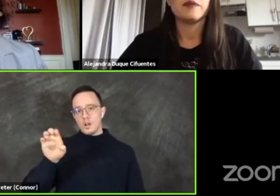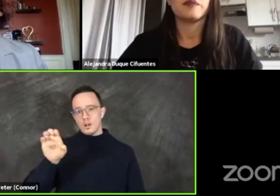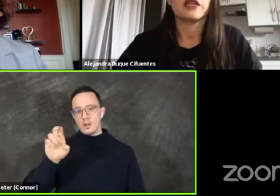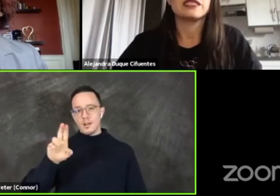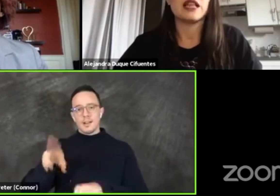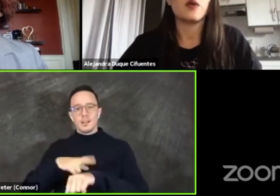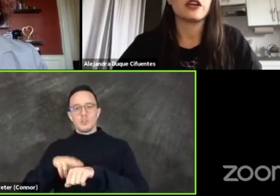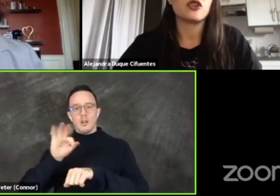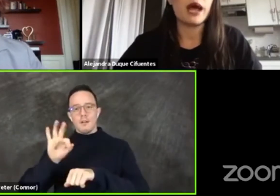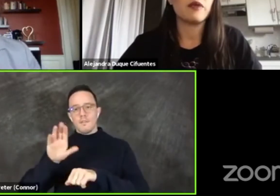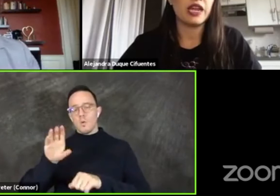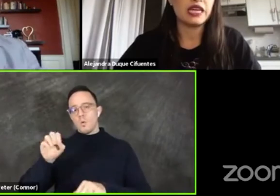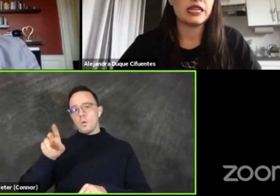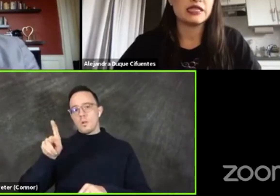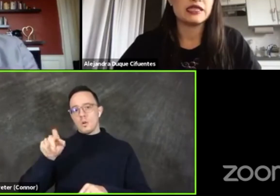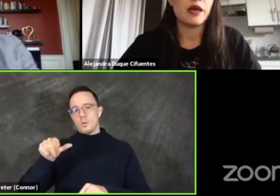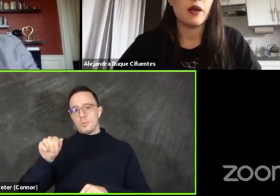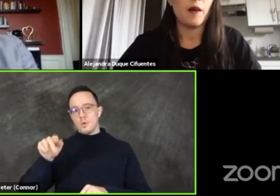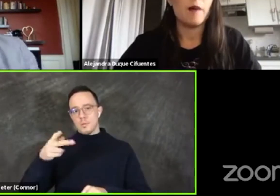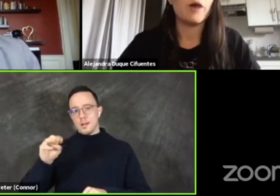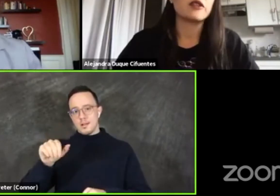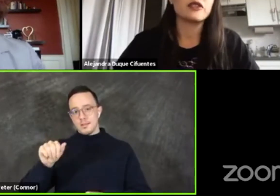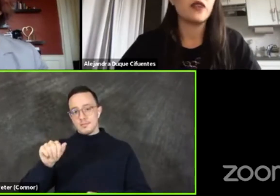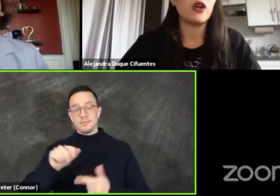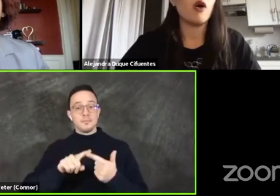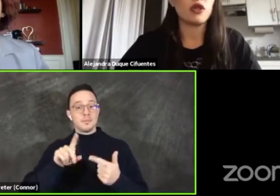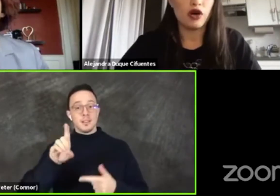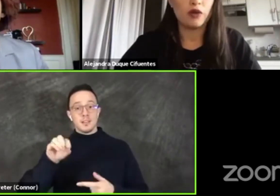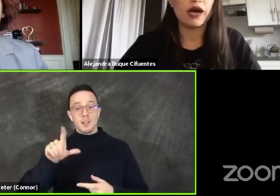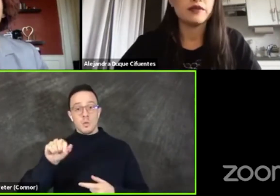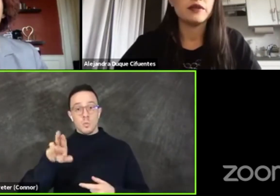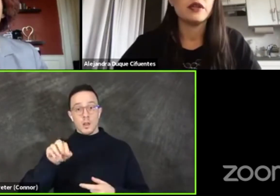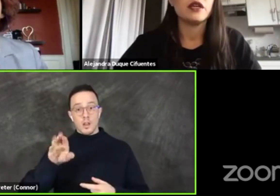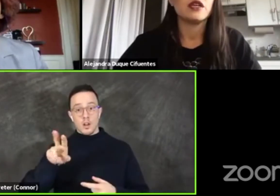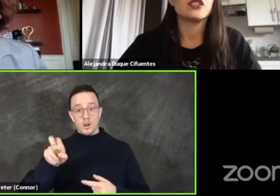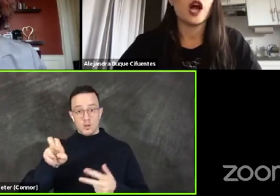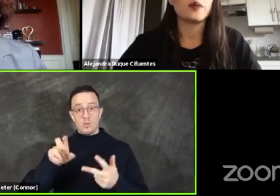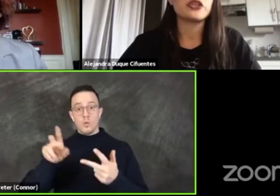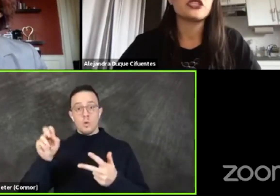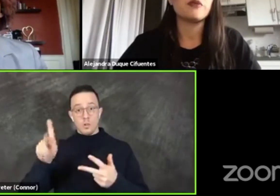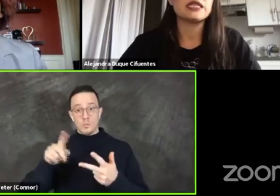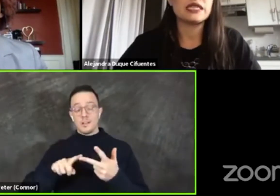DELAWARE TRIBE OF INDIANS, BARTLESVILLE, OKLAHOMA; STOCKBRIDGE-MUNSEE